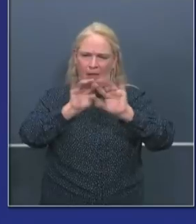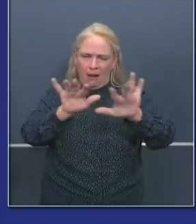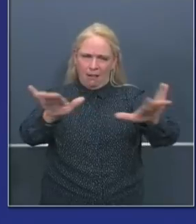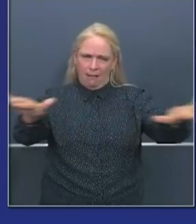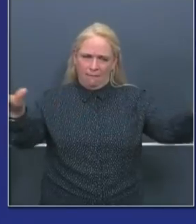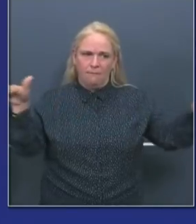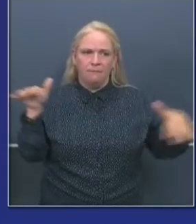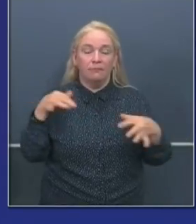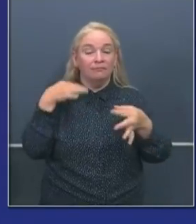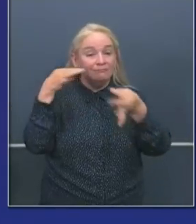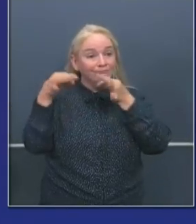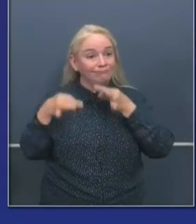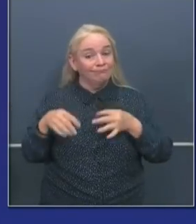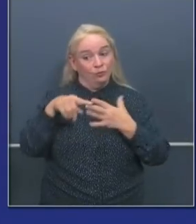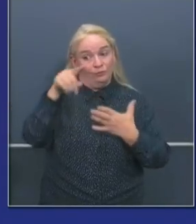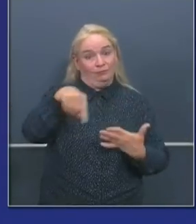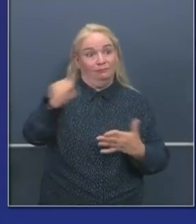FROM WHAT WE CALL OCCUPATIONAL